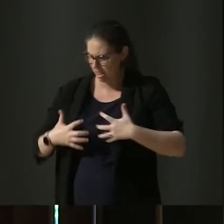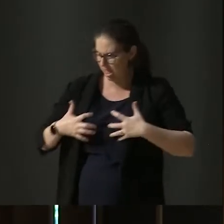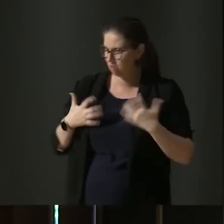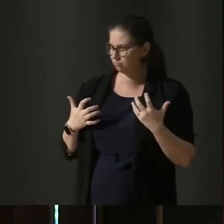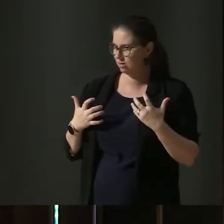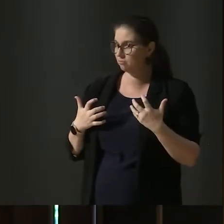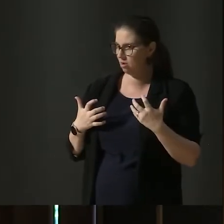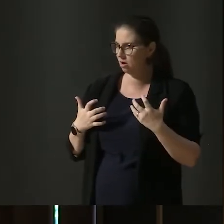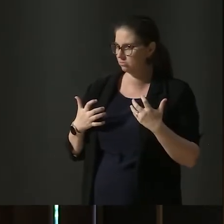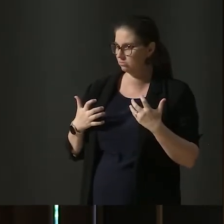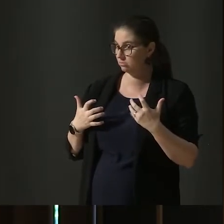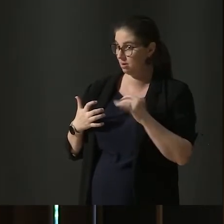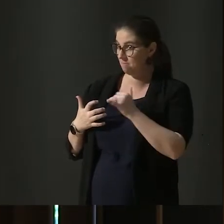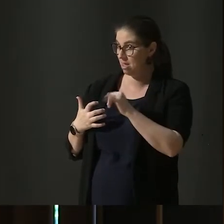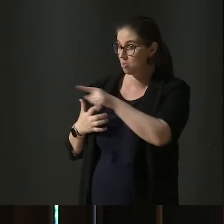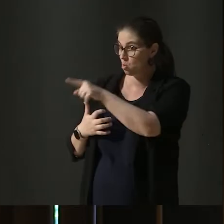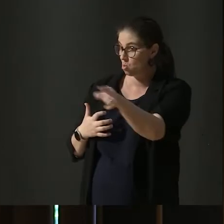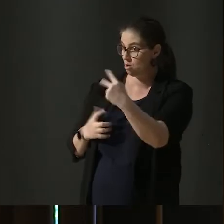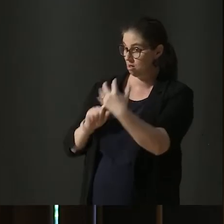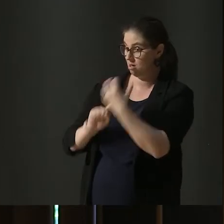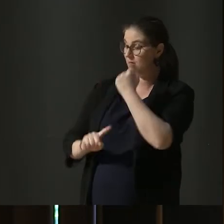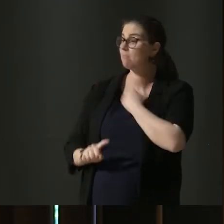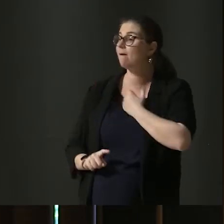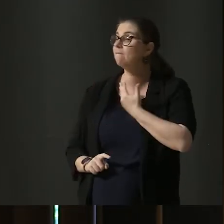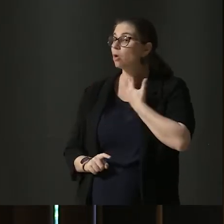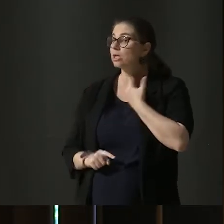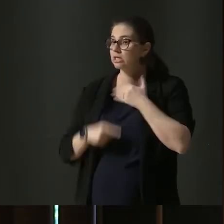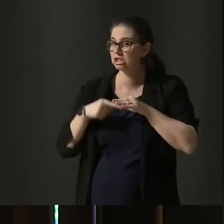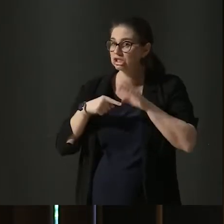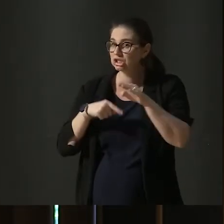you may have noticed my voice changed and I scrunched up my face.